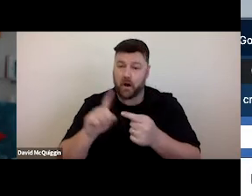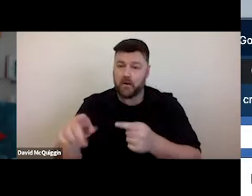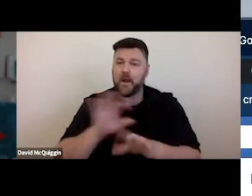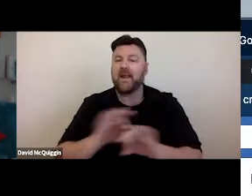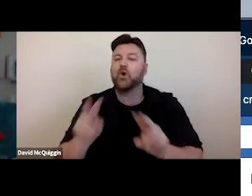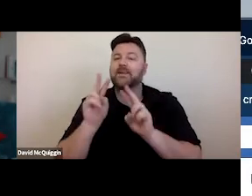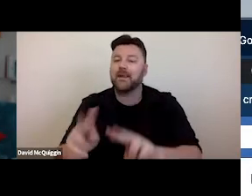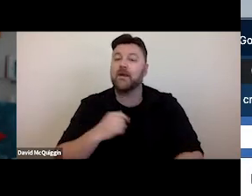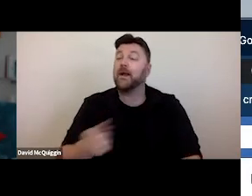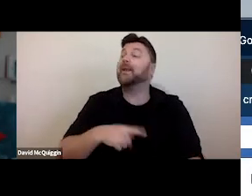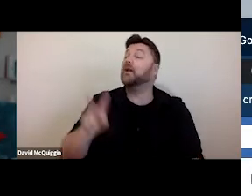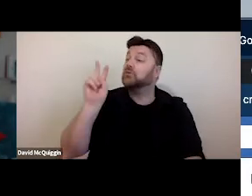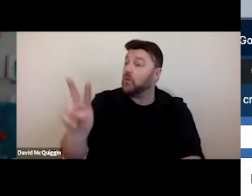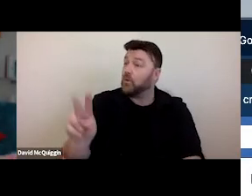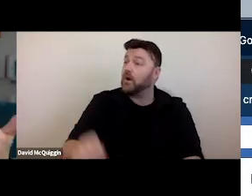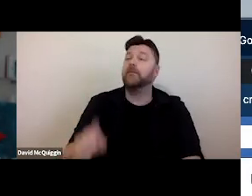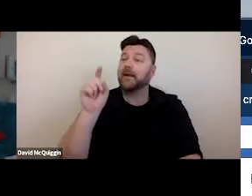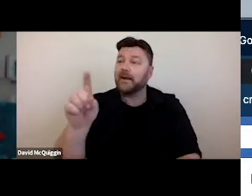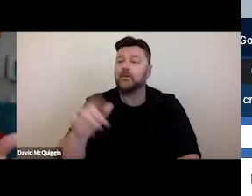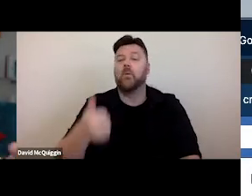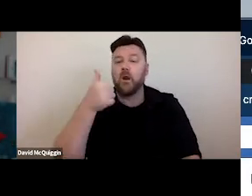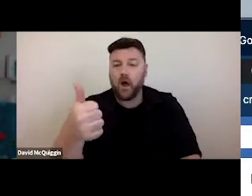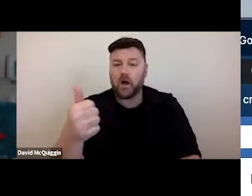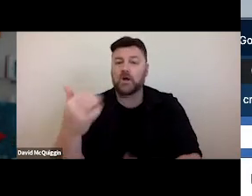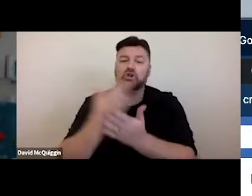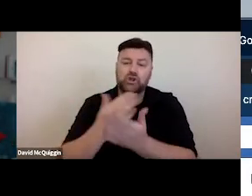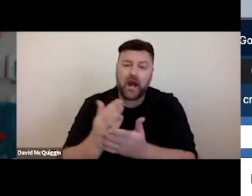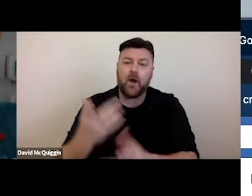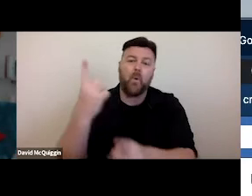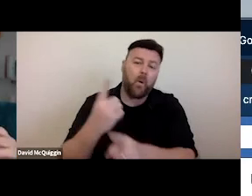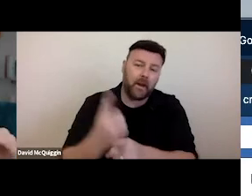means they saw it, they interacted with it, liked it, shared it, commented on it.